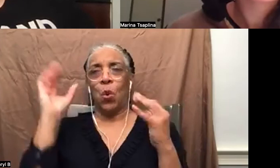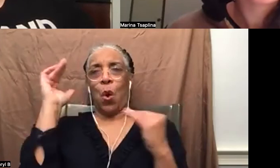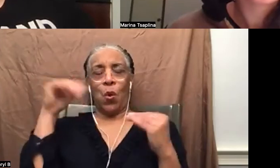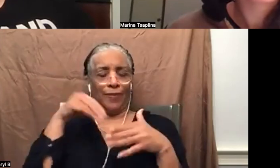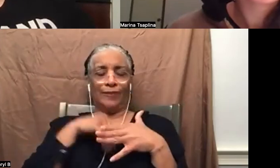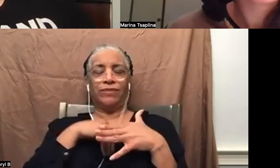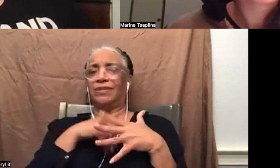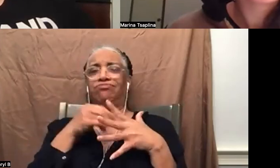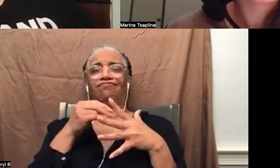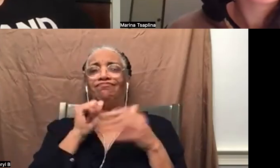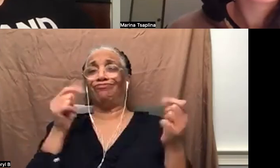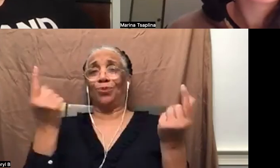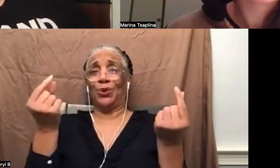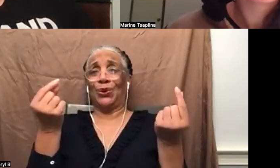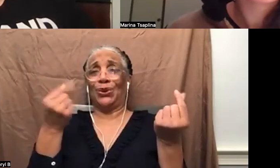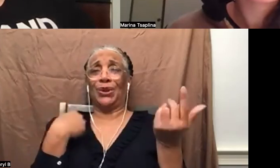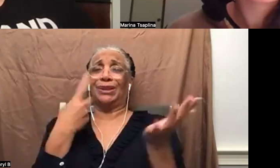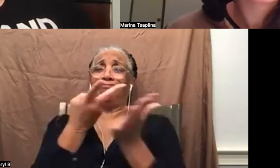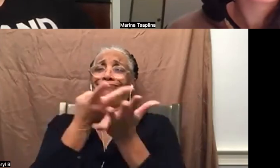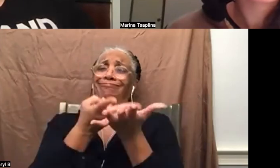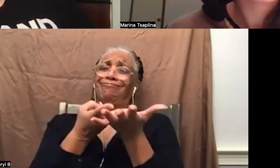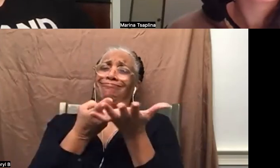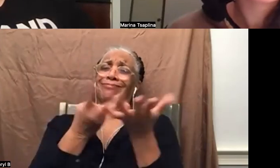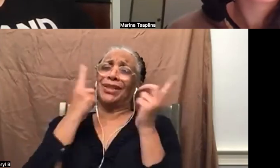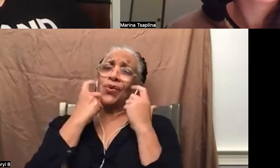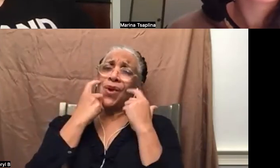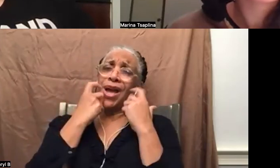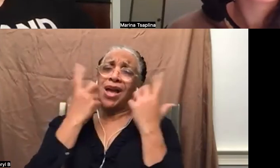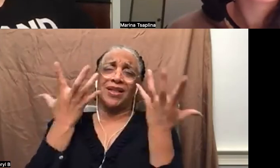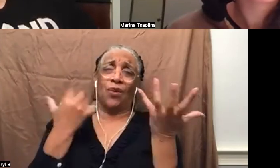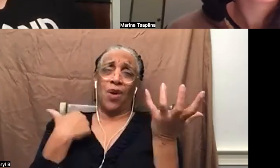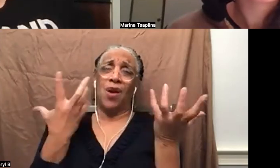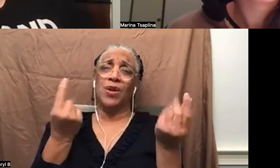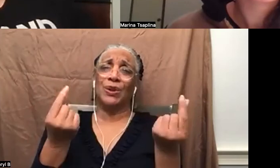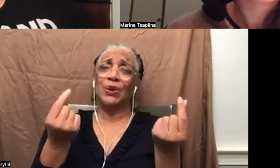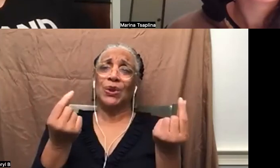cry. Getting better about learning to listen to myself and do those things. If I need to